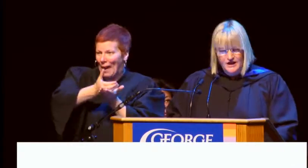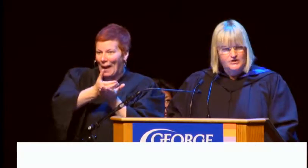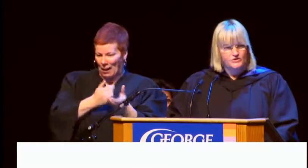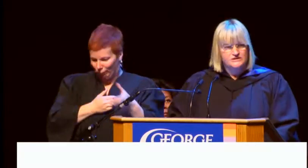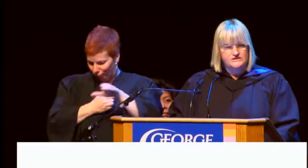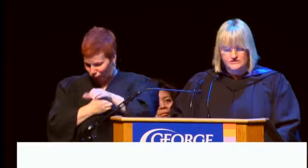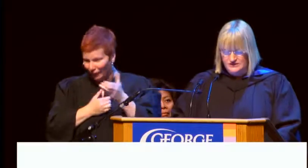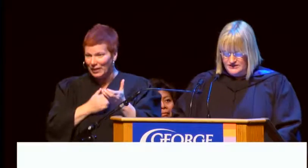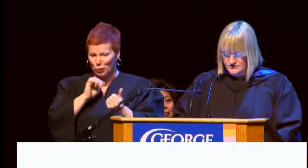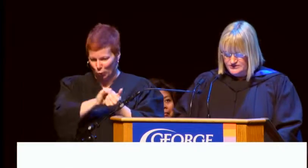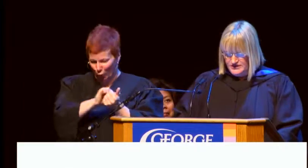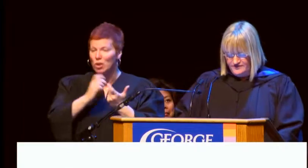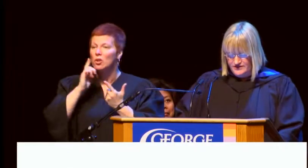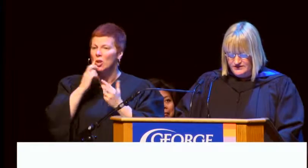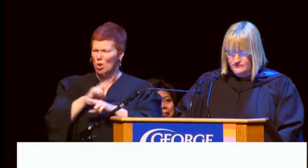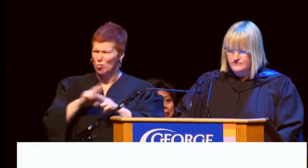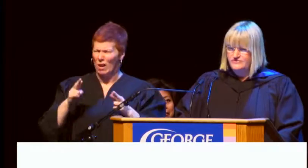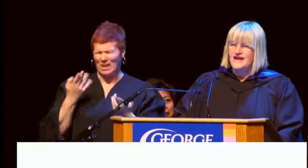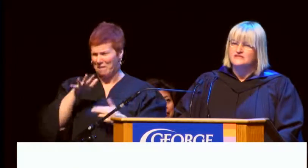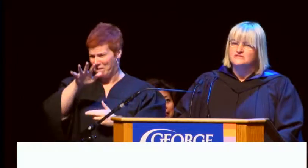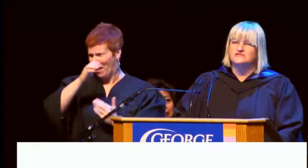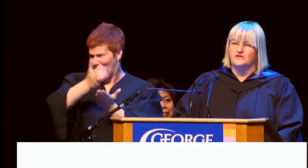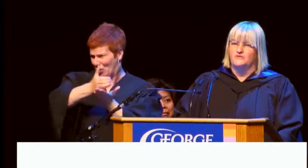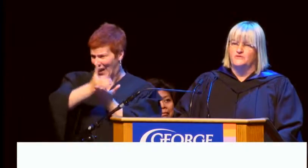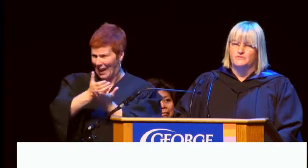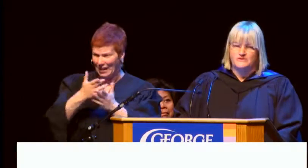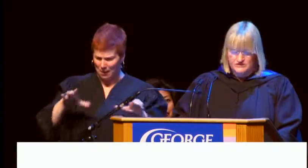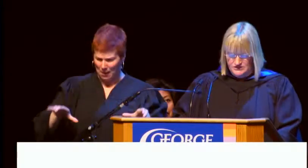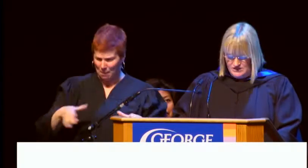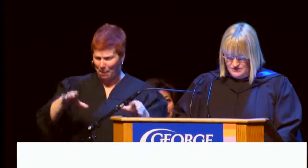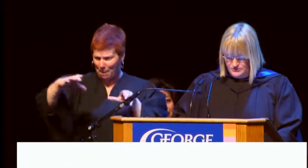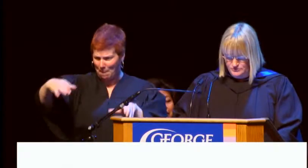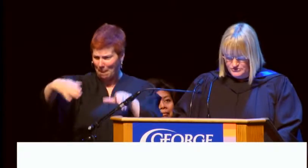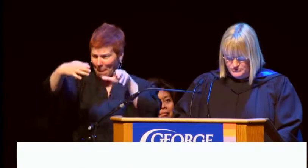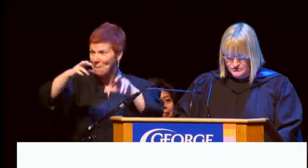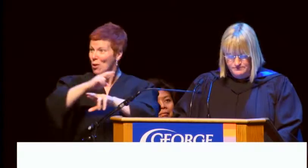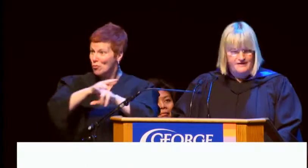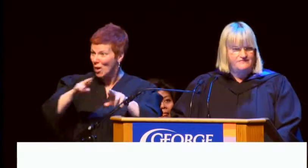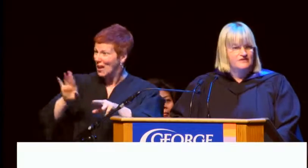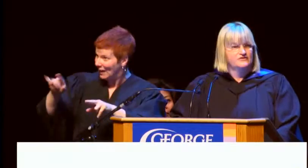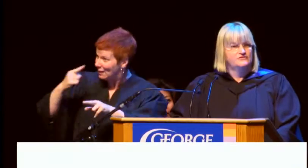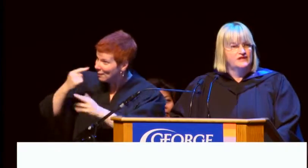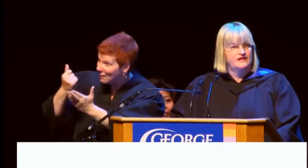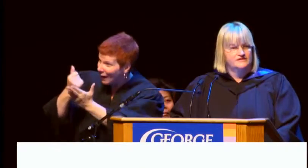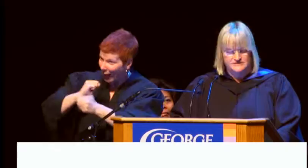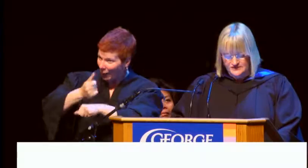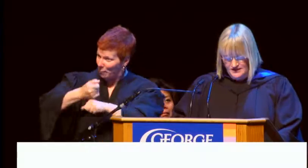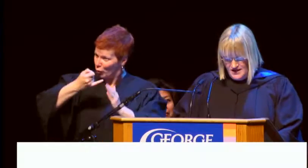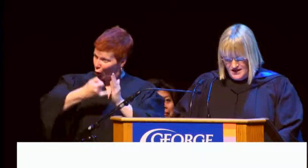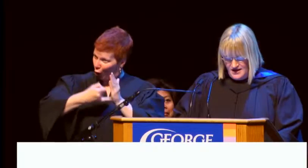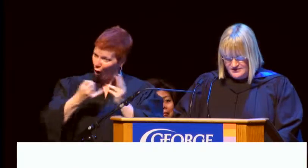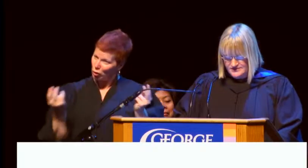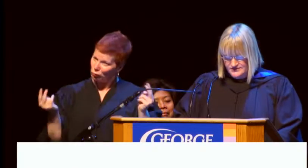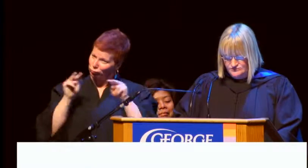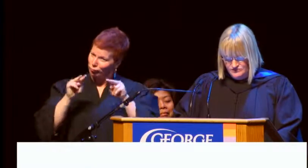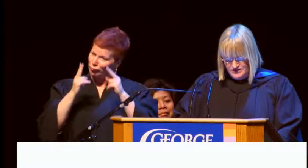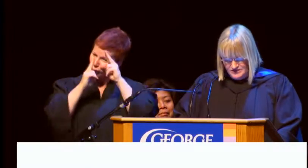ONLY YEARS LATER DID I FIND OUT THAT THEY ACTUALLY STOPPED THE PRODUCTION LINE TO PRODUCE MY 500 CANS AND I SAID "REALLY?"